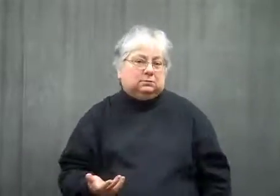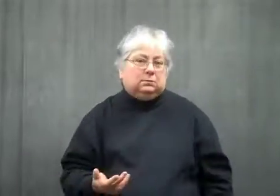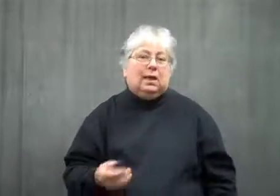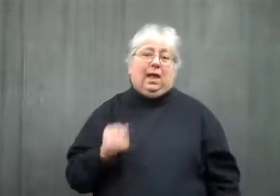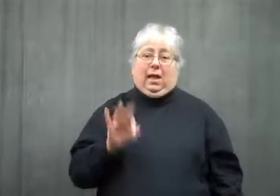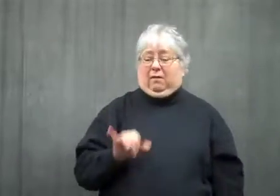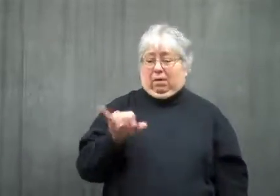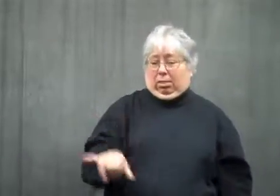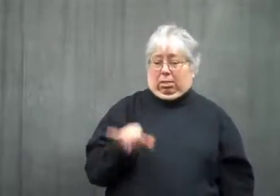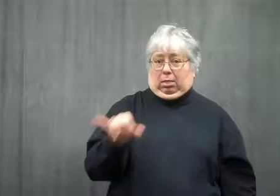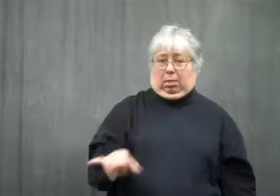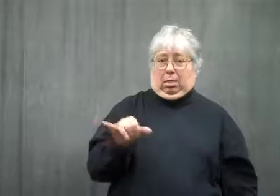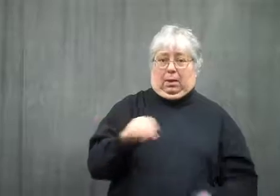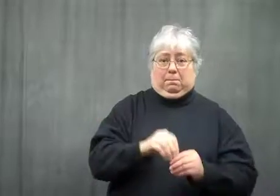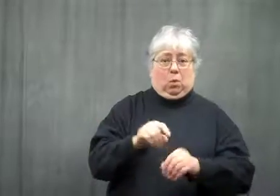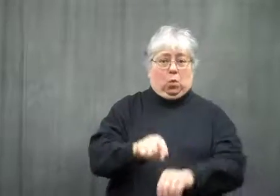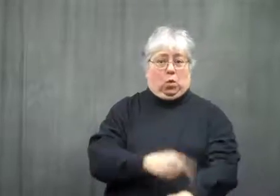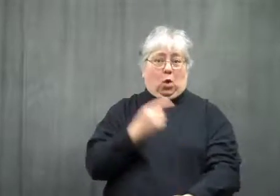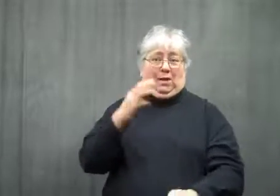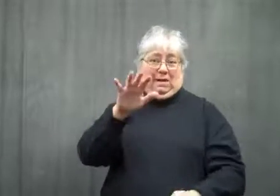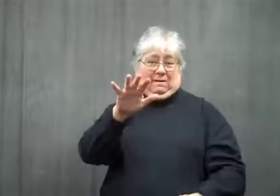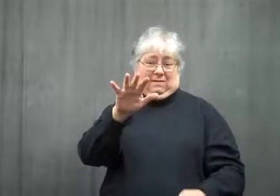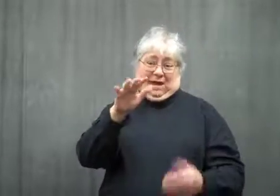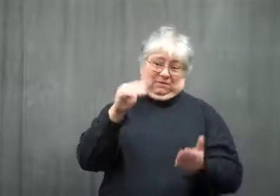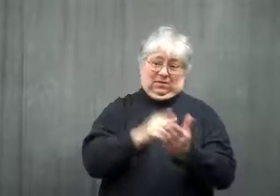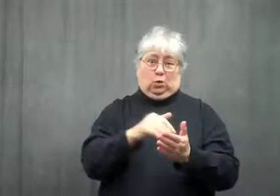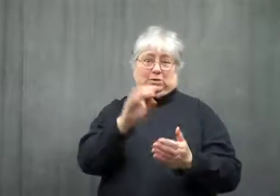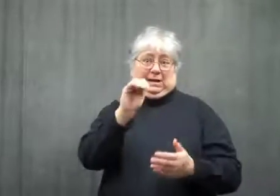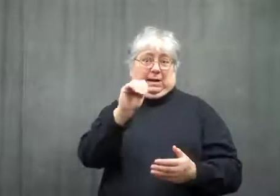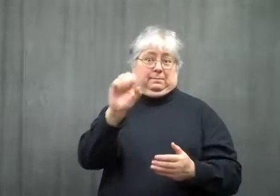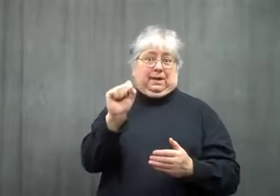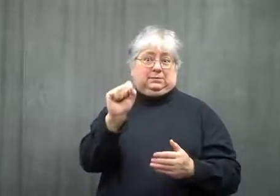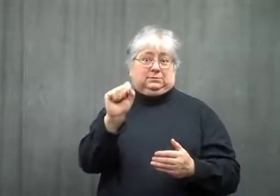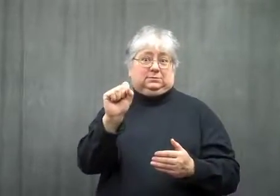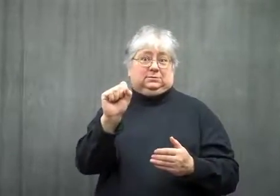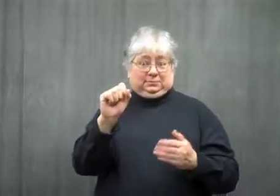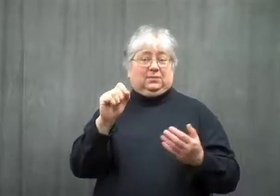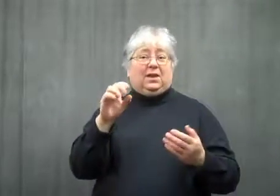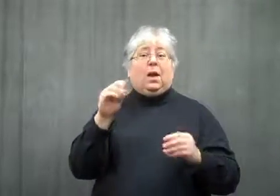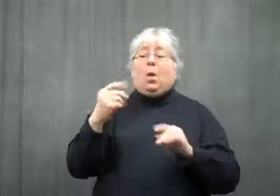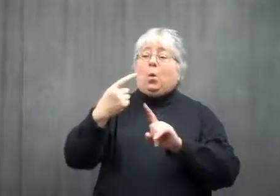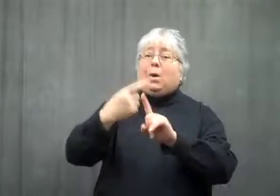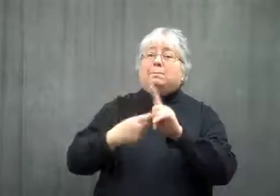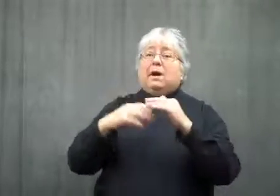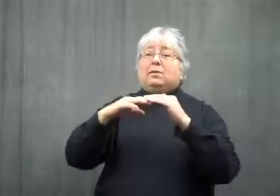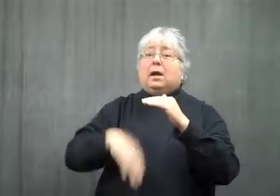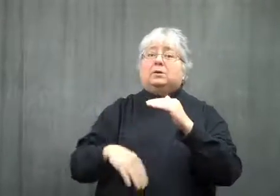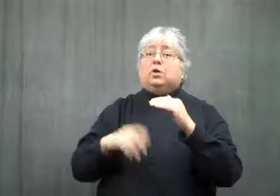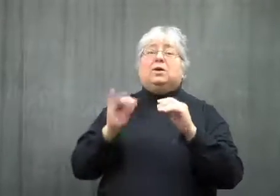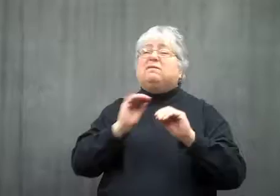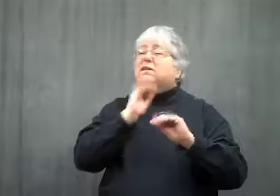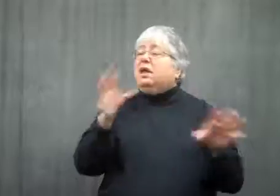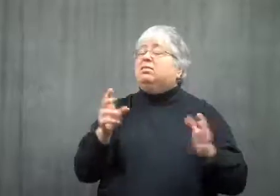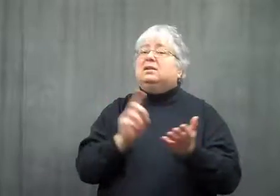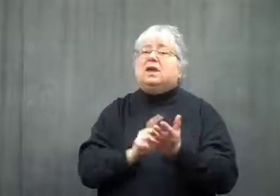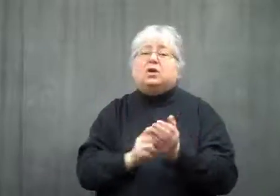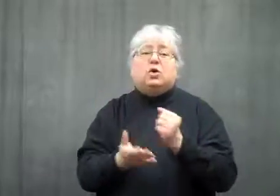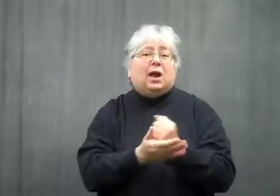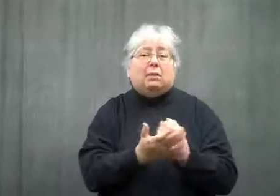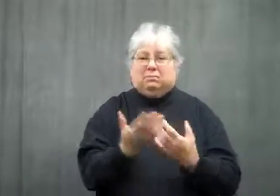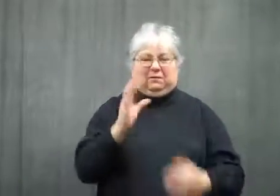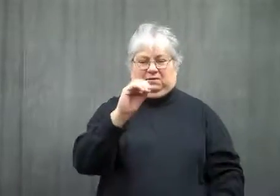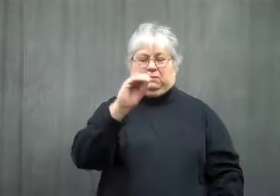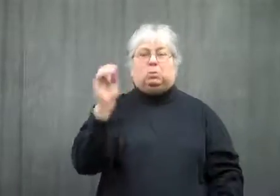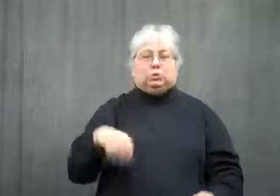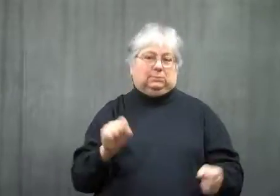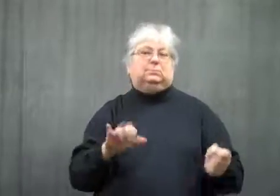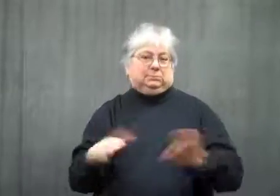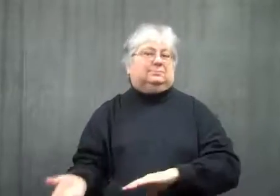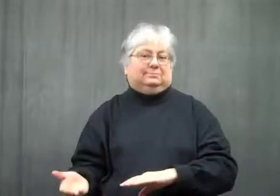Prolonged exposure to 5000 milliseverts causes death in 50% of cases without medical care.